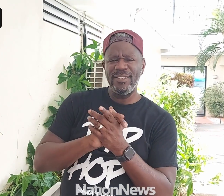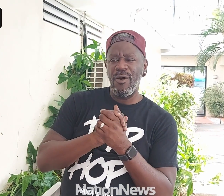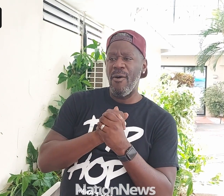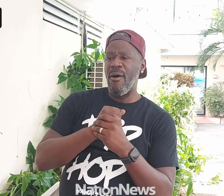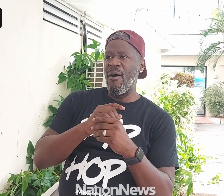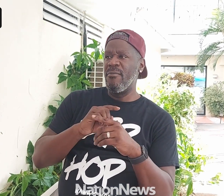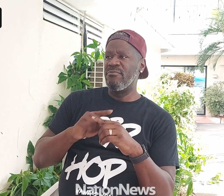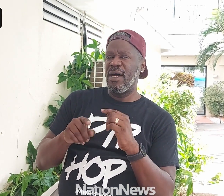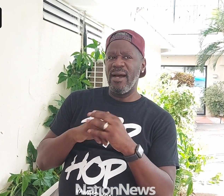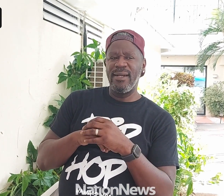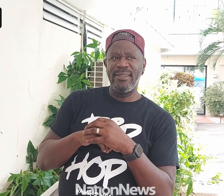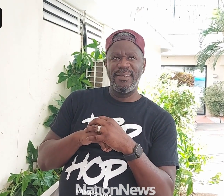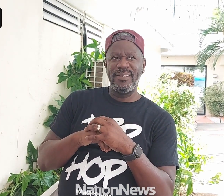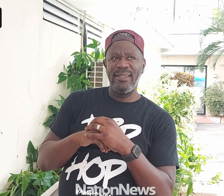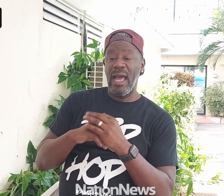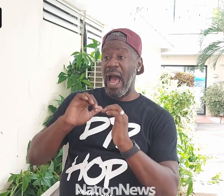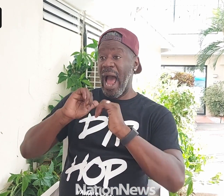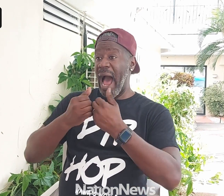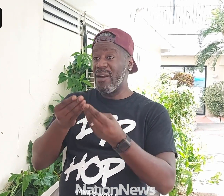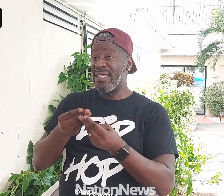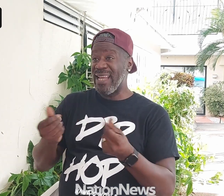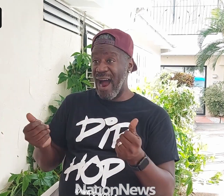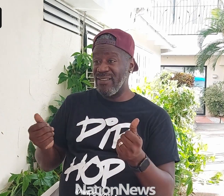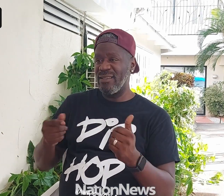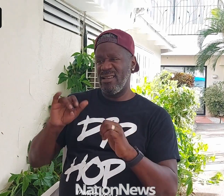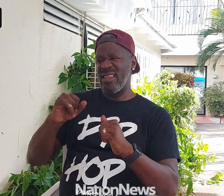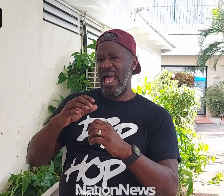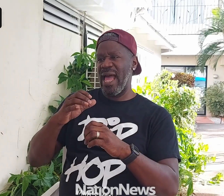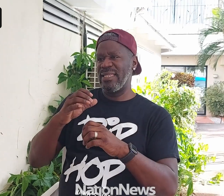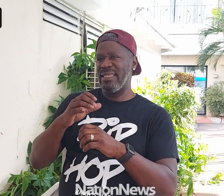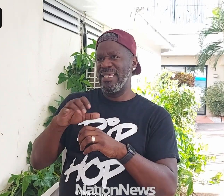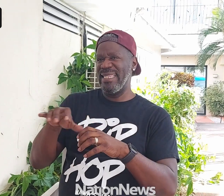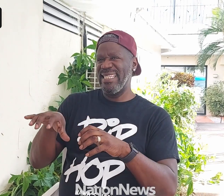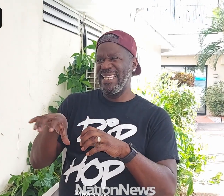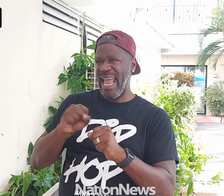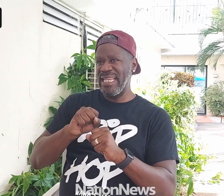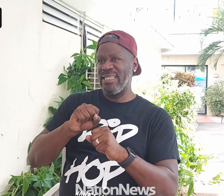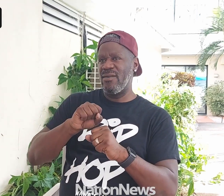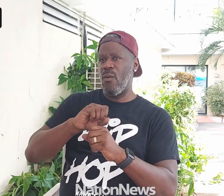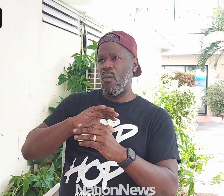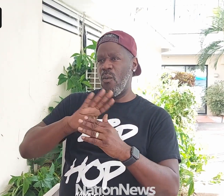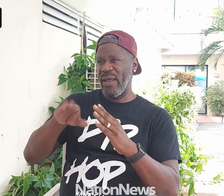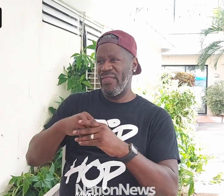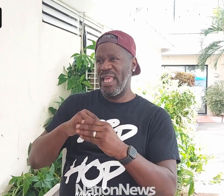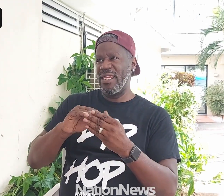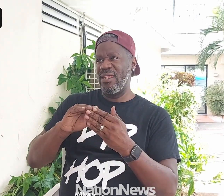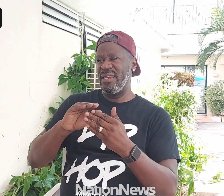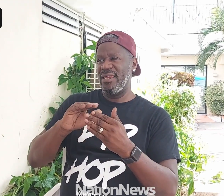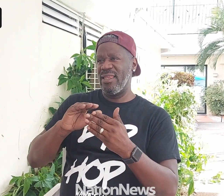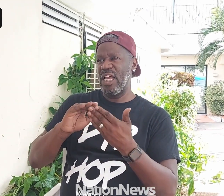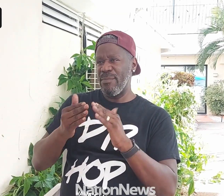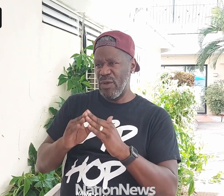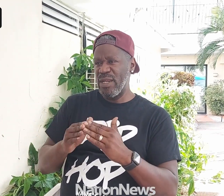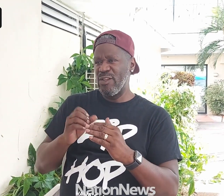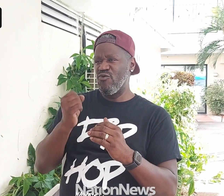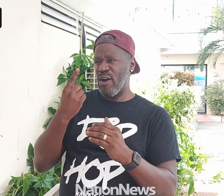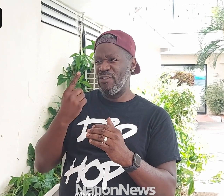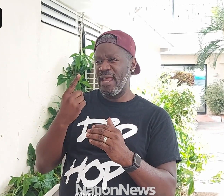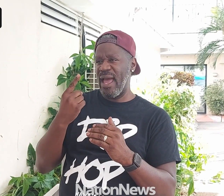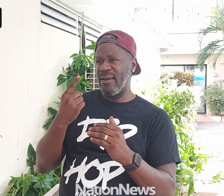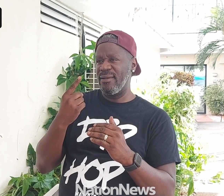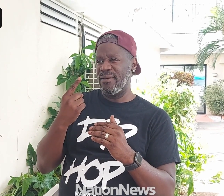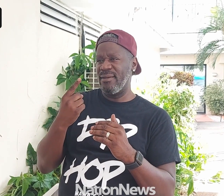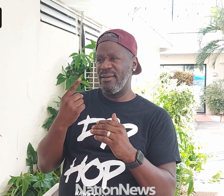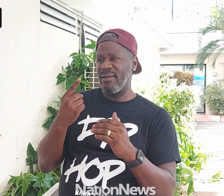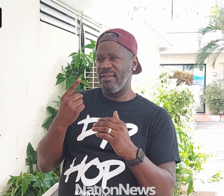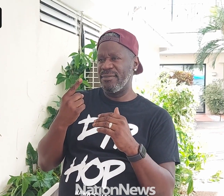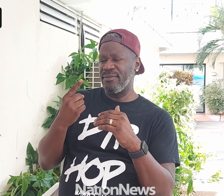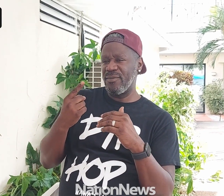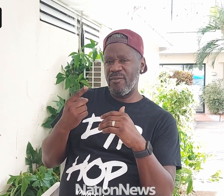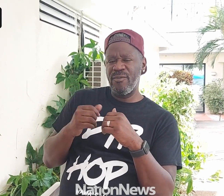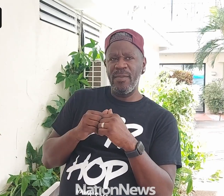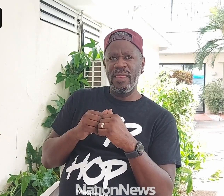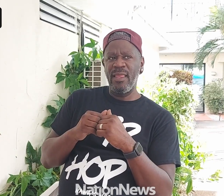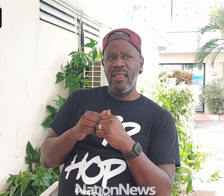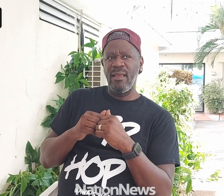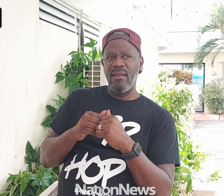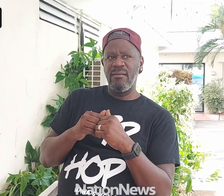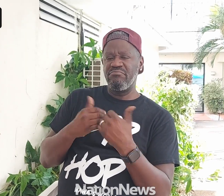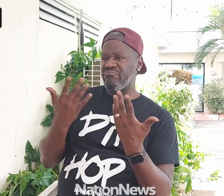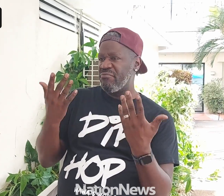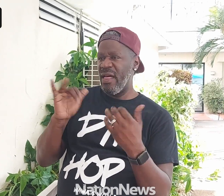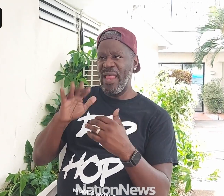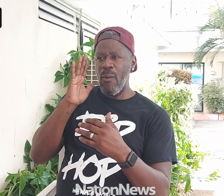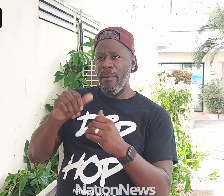fair but how do we solve this problem we really need the deaf Community to